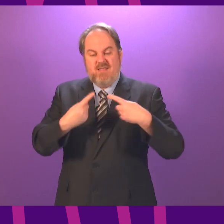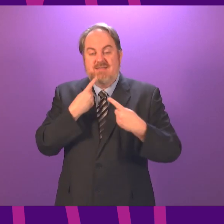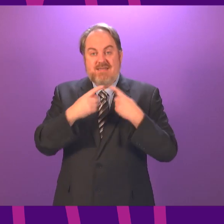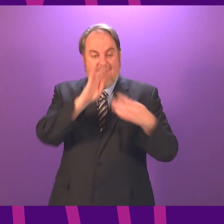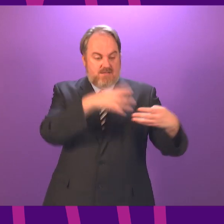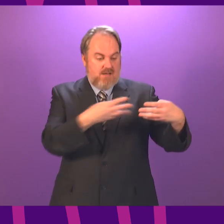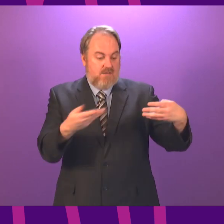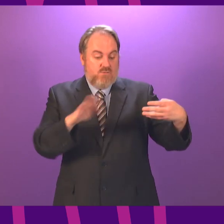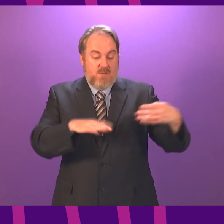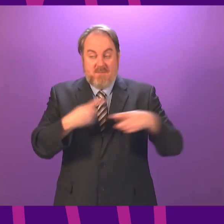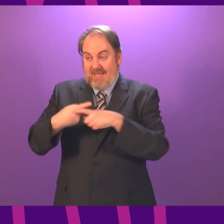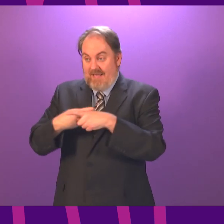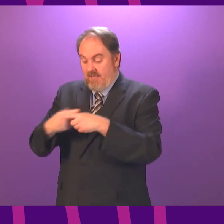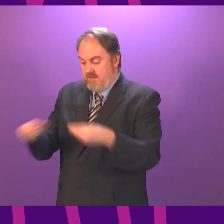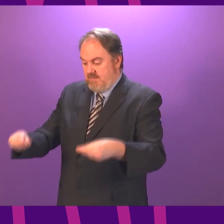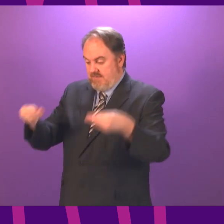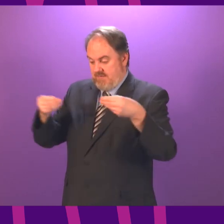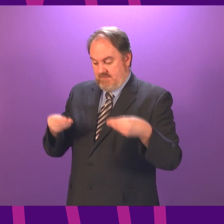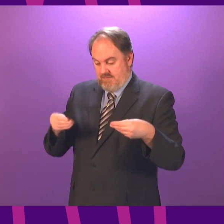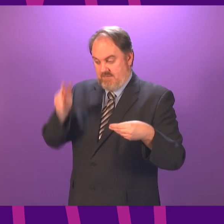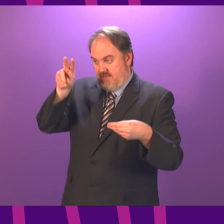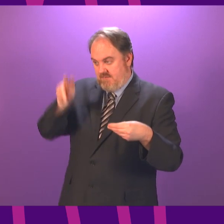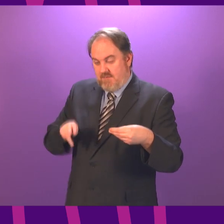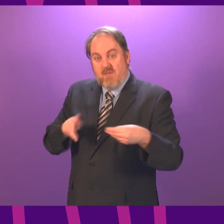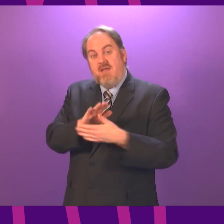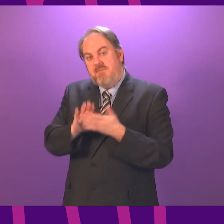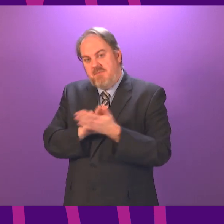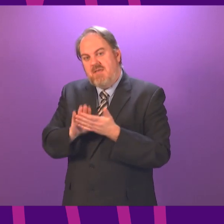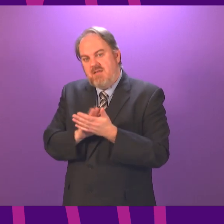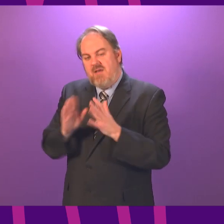England, so the advice that the Government has had is that more work needs to be done